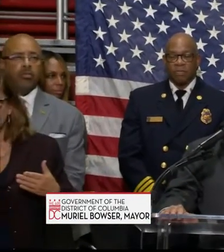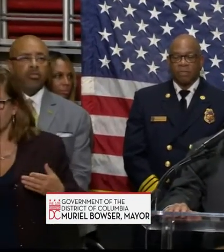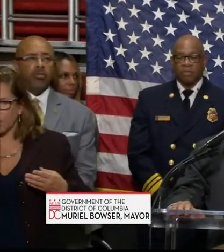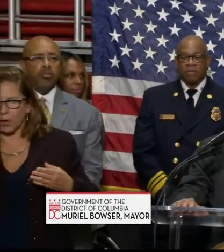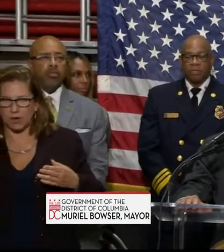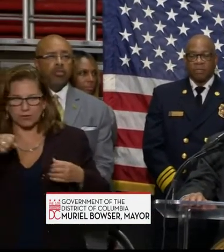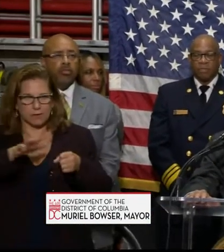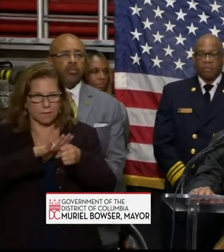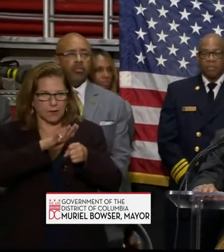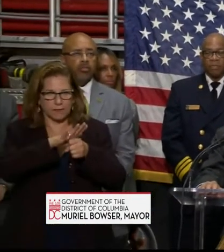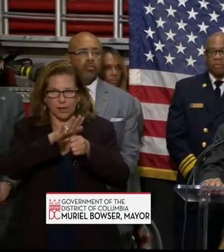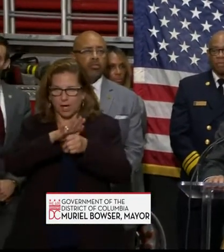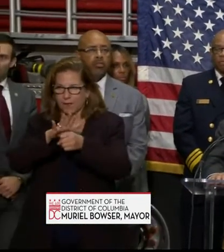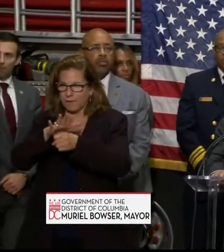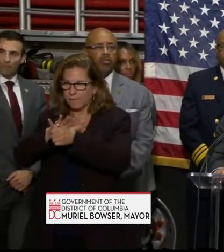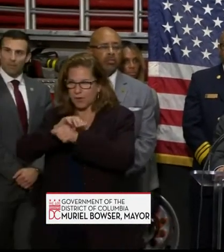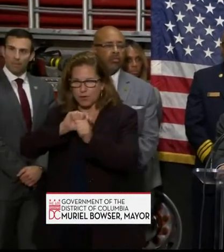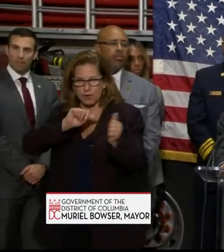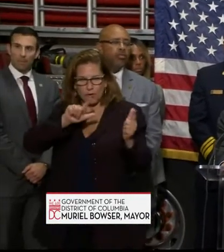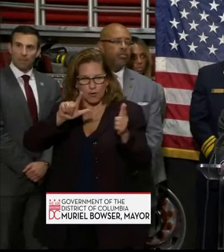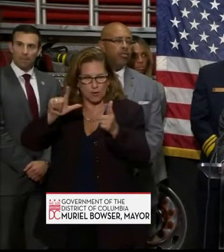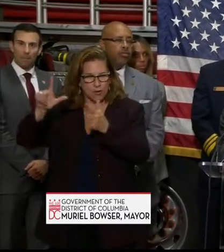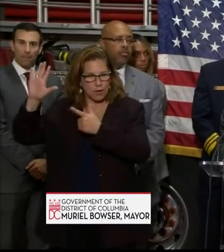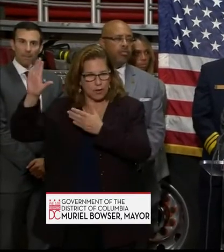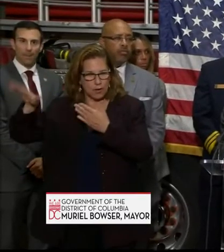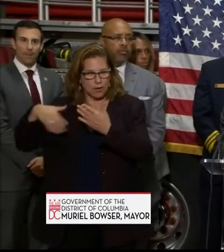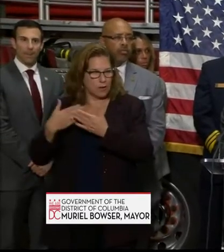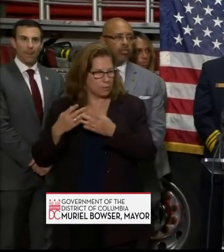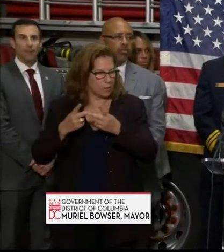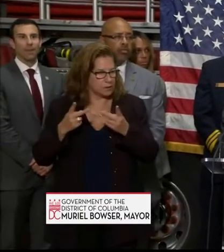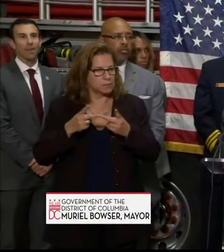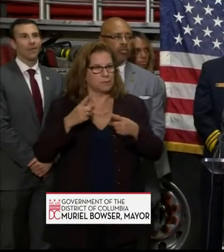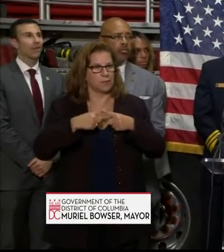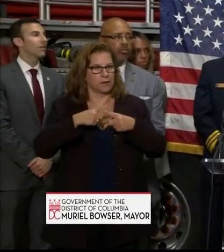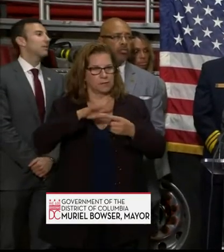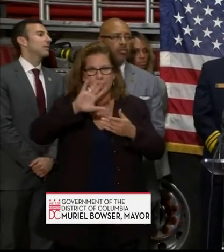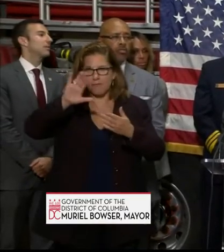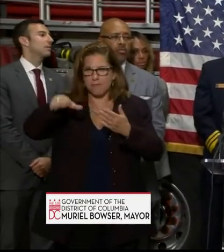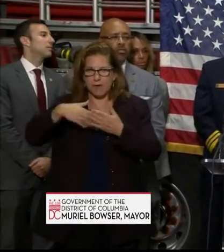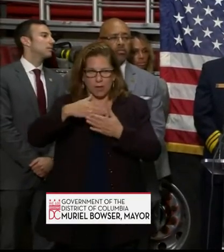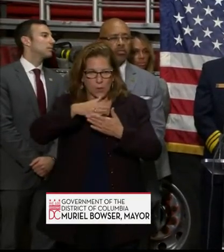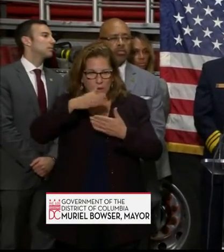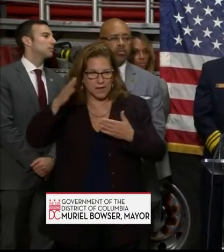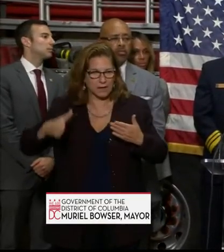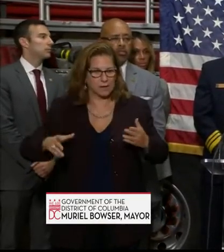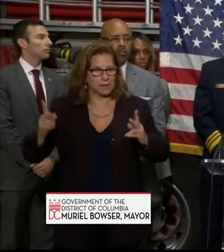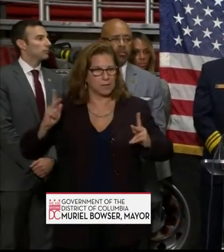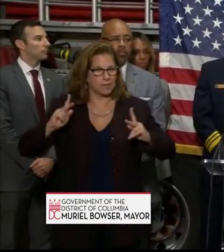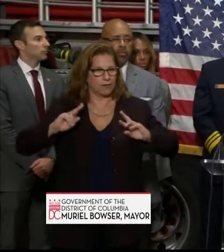WEEKEND NO MATTER WHAT MIGHT HAPPEN. IN ADDITION TO THAT, YOU NEED TO KNOW THAT WE HAVE OVER 600 LINE